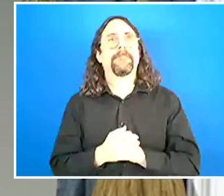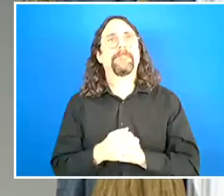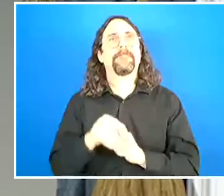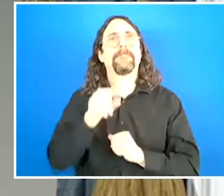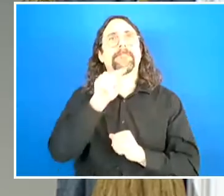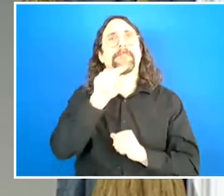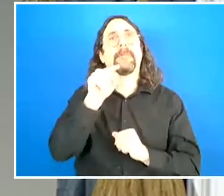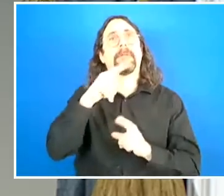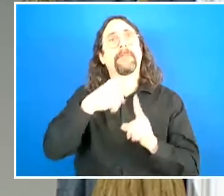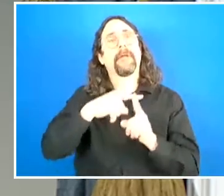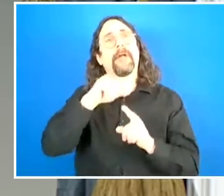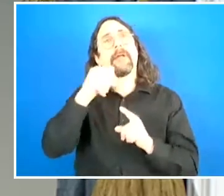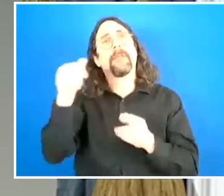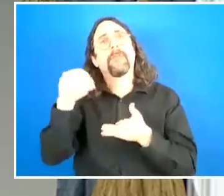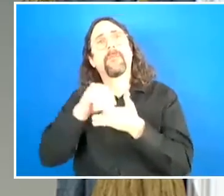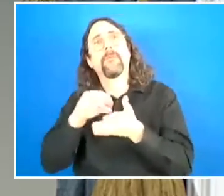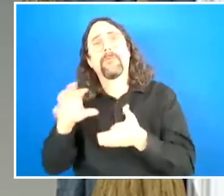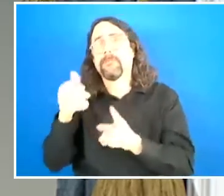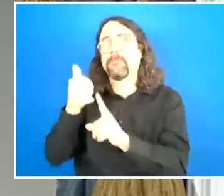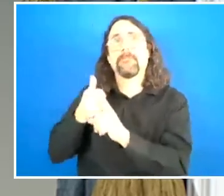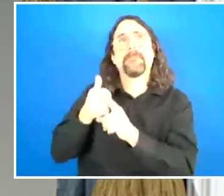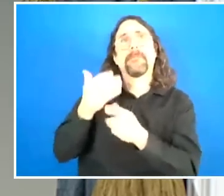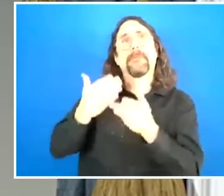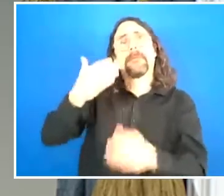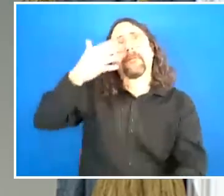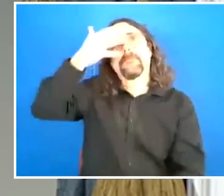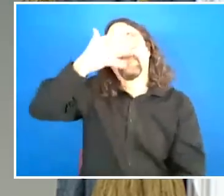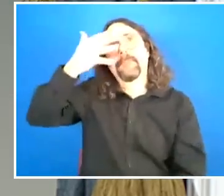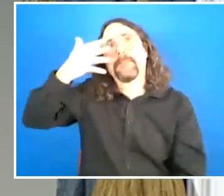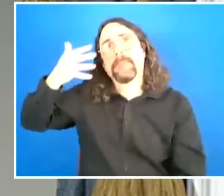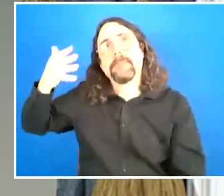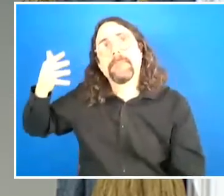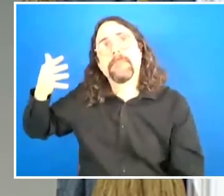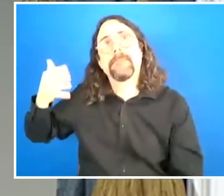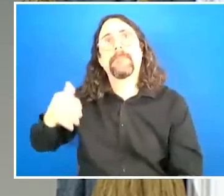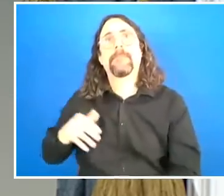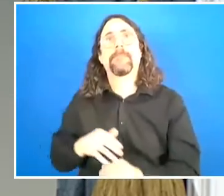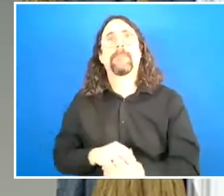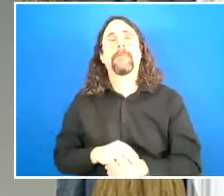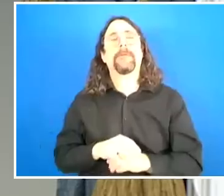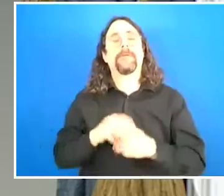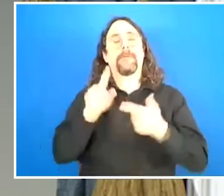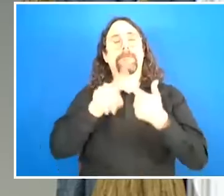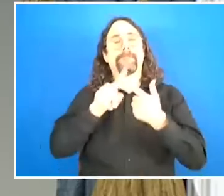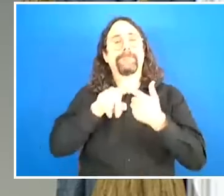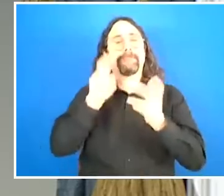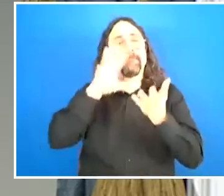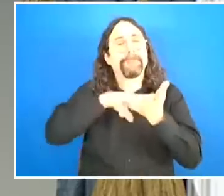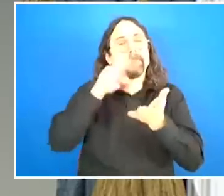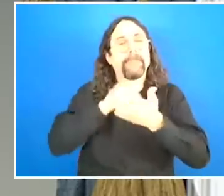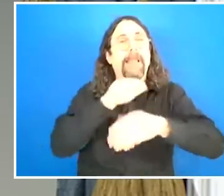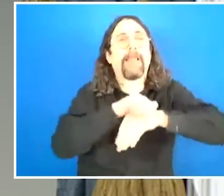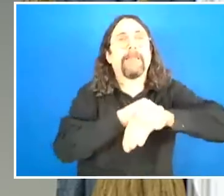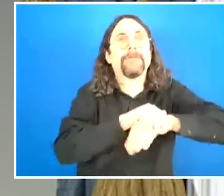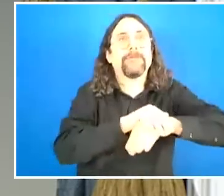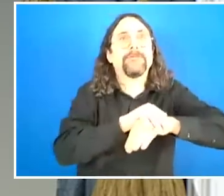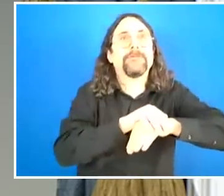STUDENTS, STUDENTS WHO ARE MULTILINGUAL LARENE SRSO OUR